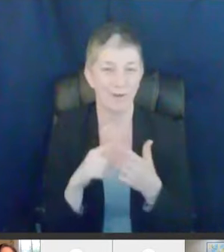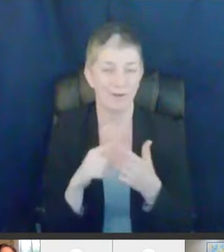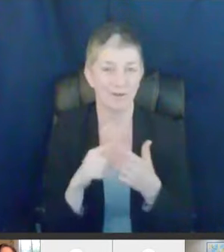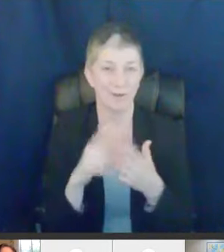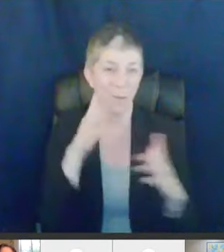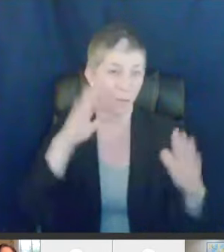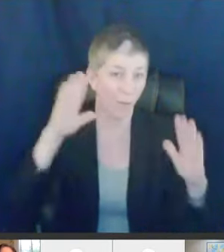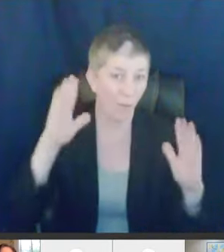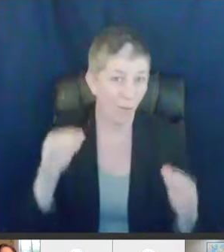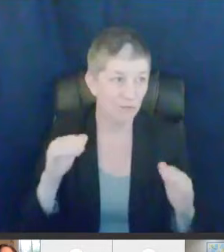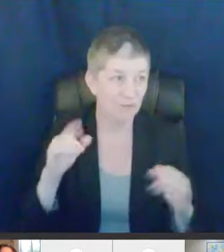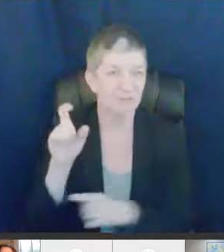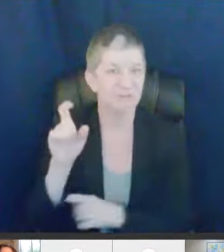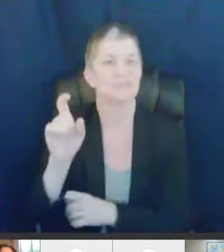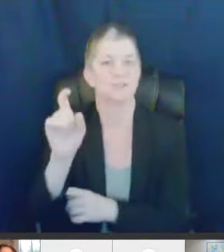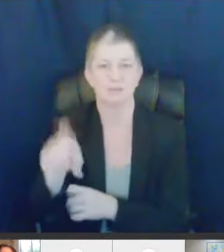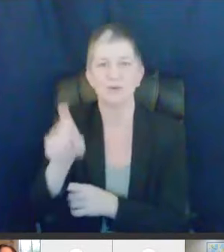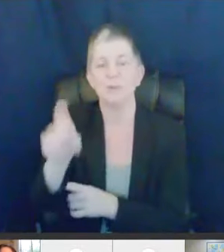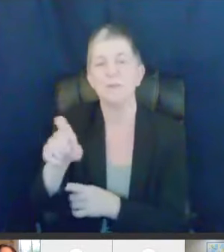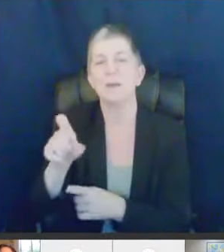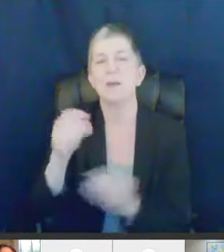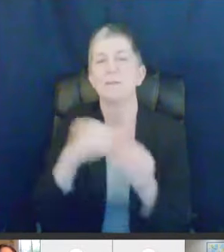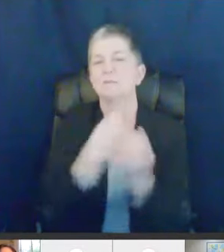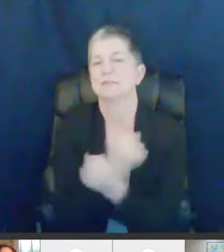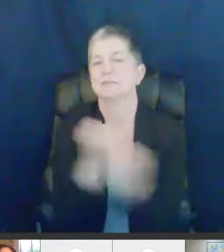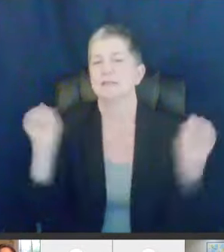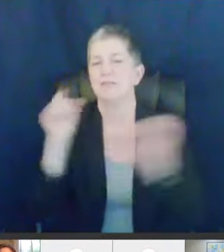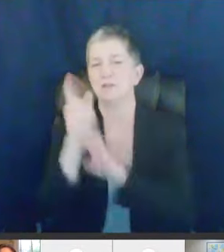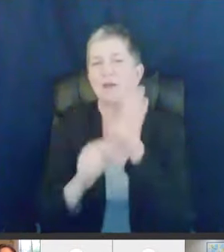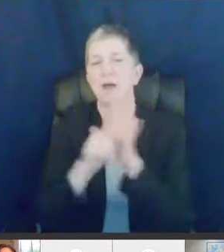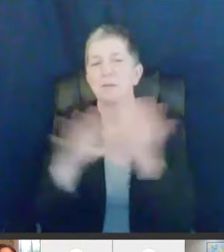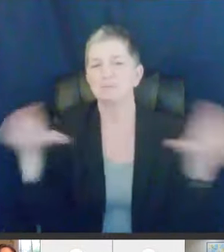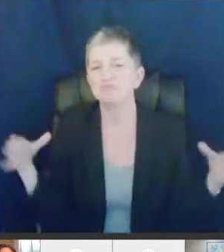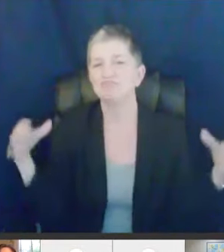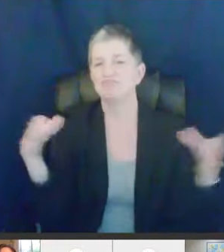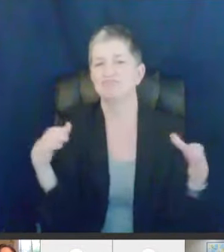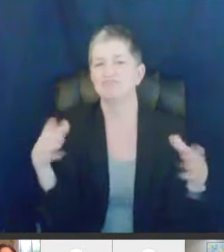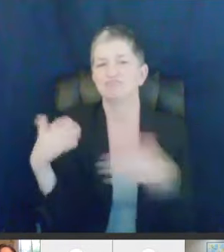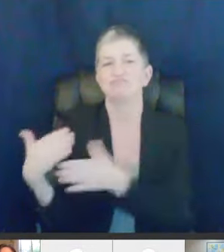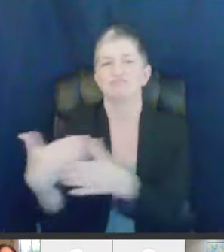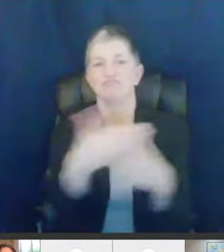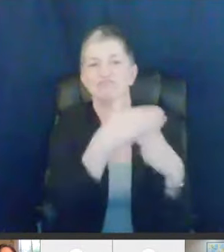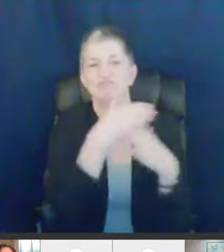be a much safer time to gather to distribute those flags and that those